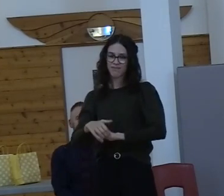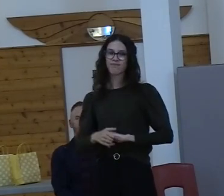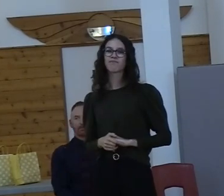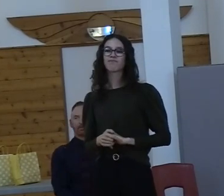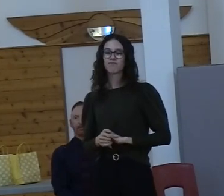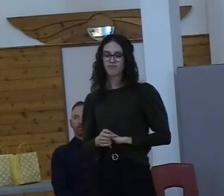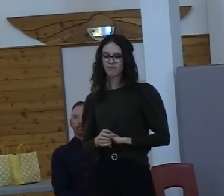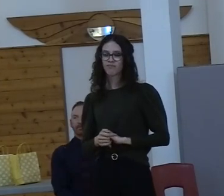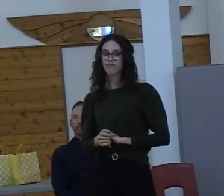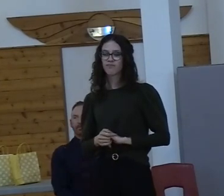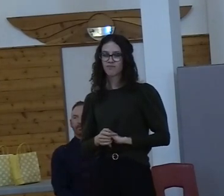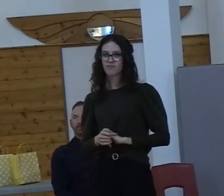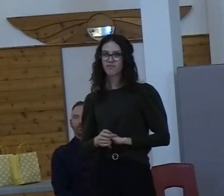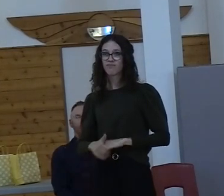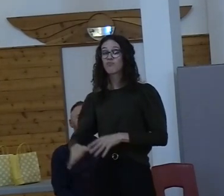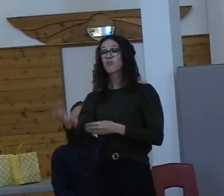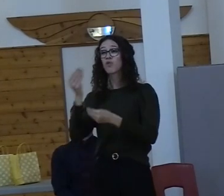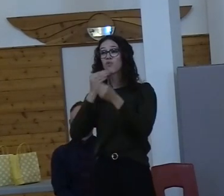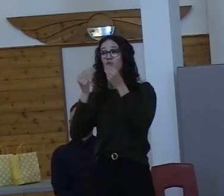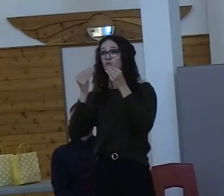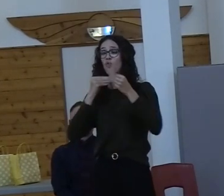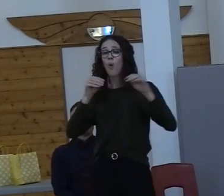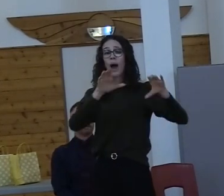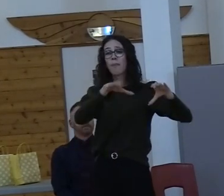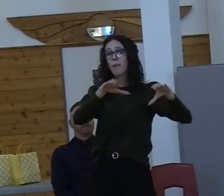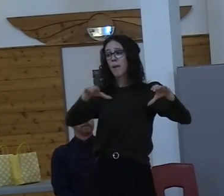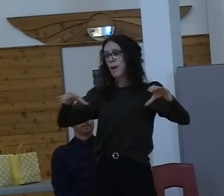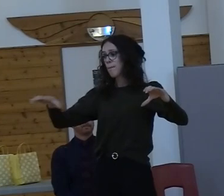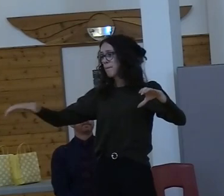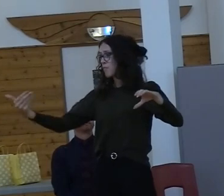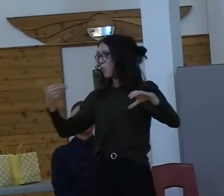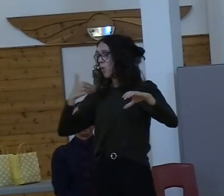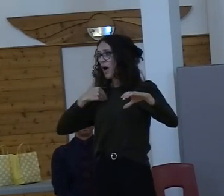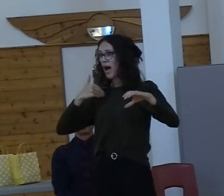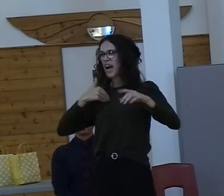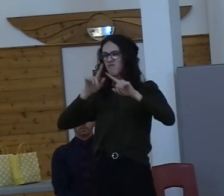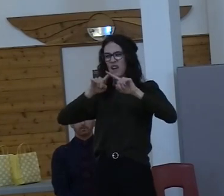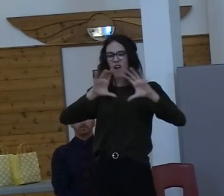When we put out all the food later, we'll have dietary and allergen friendly foods.